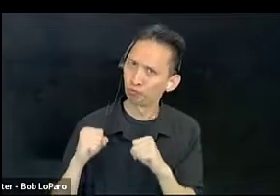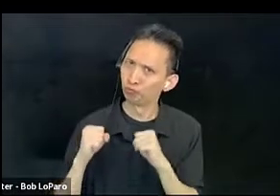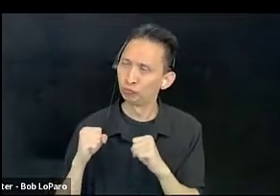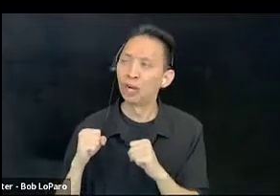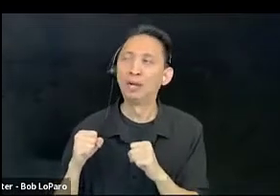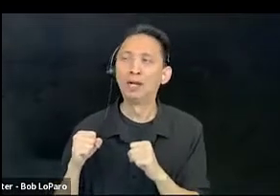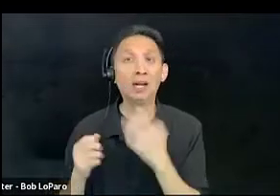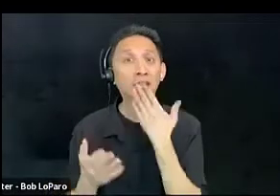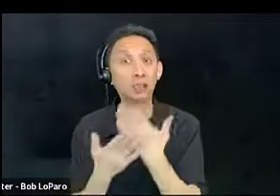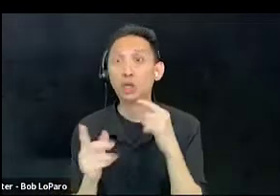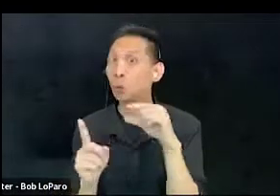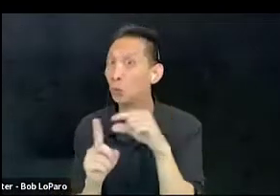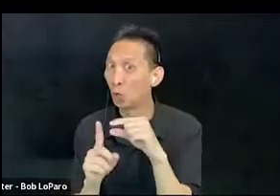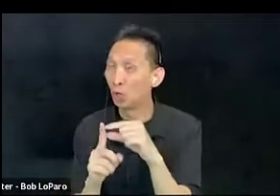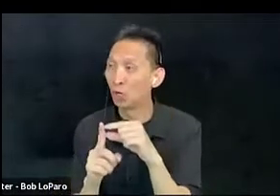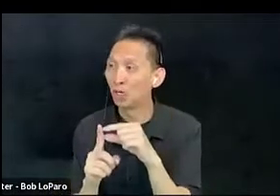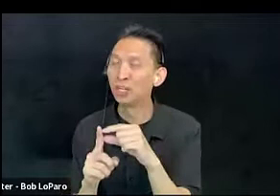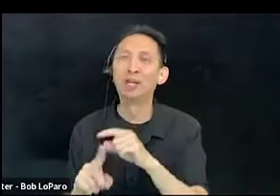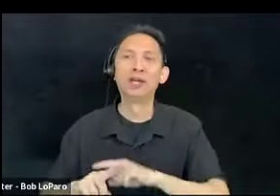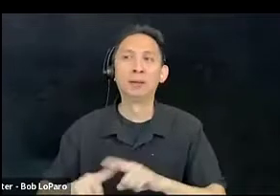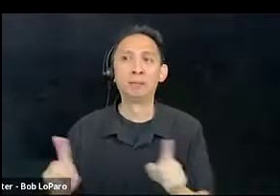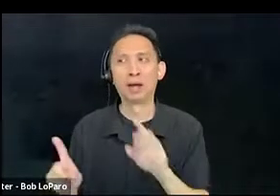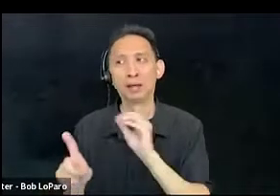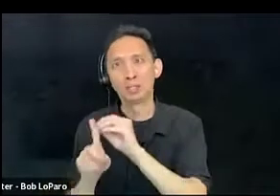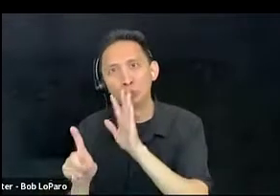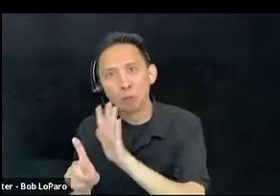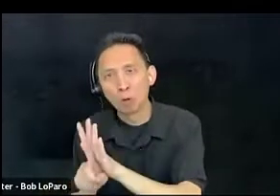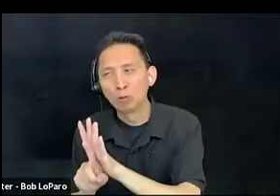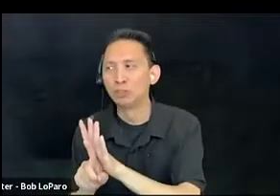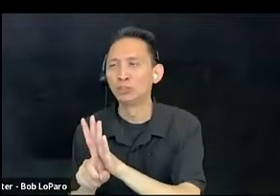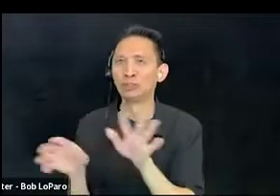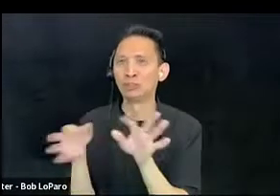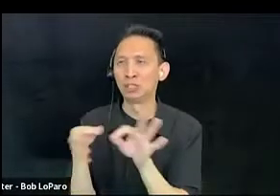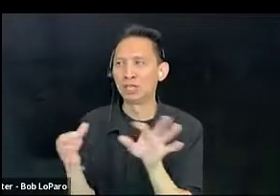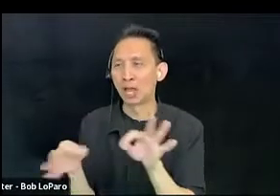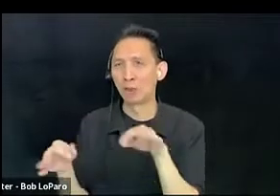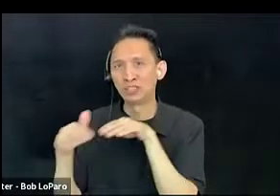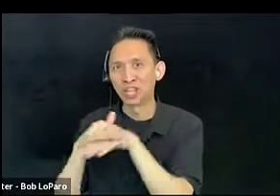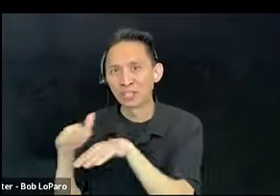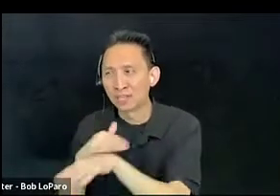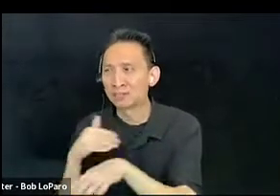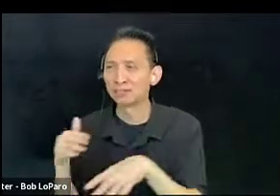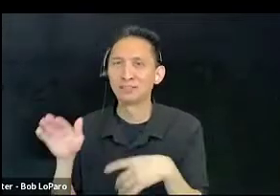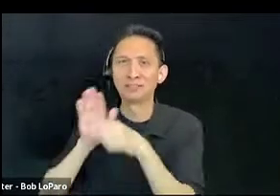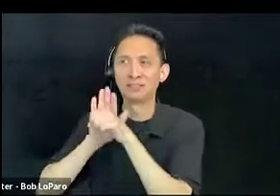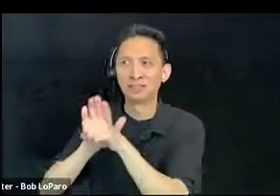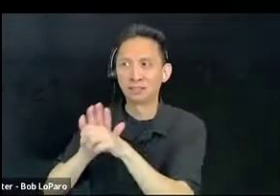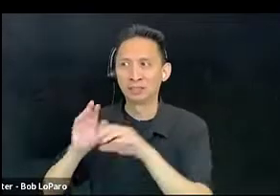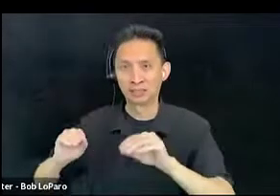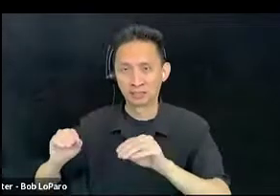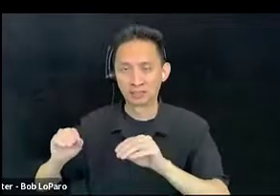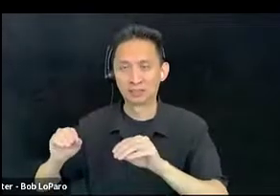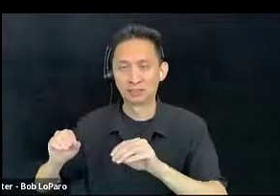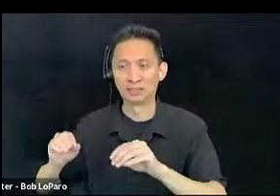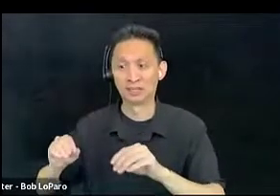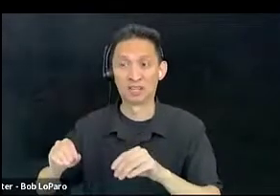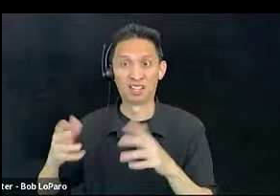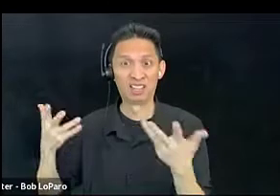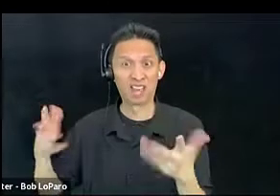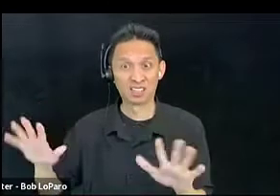We're still providing exposure and access to language and to symbolism, but we need to scaffold that with where the student is currently